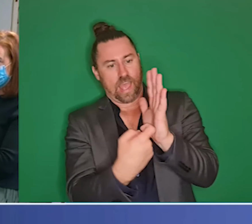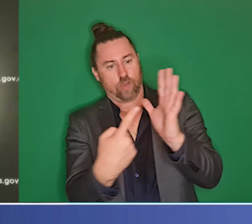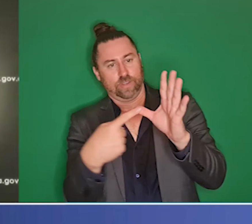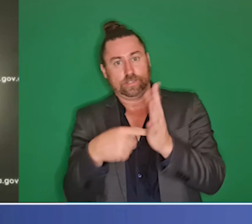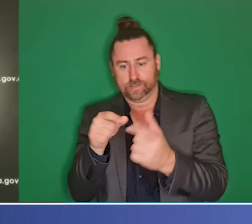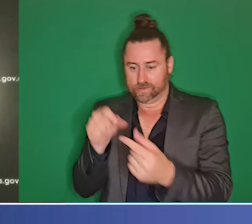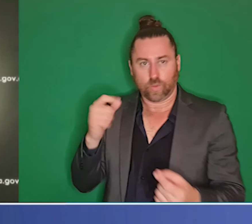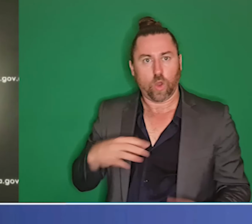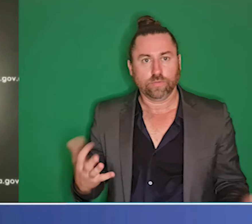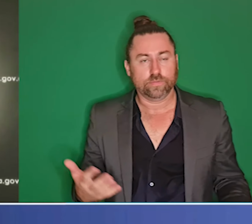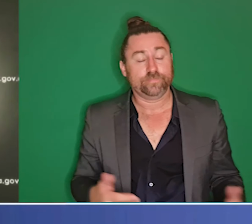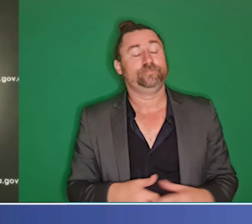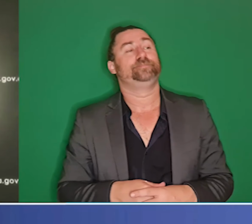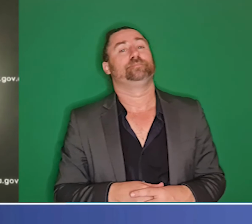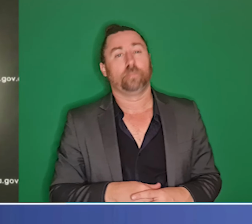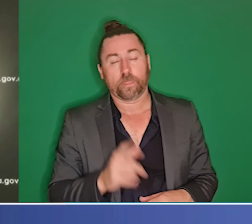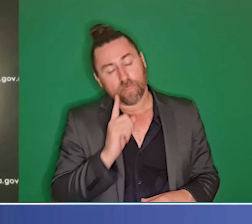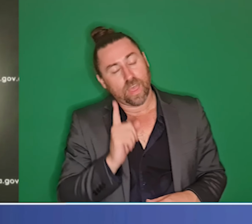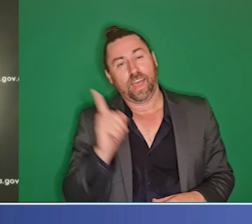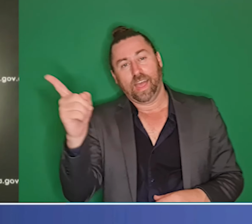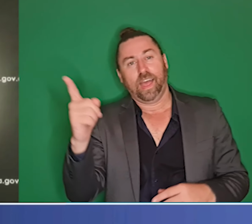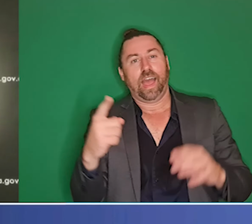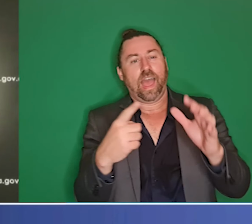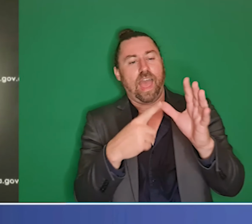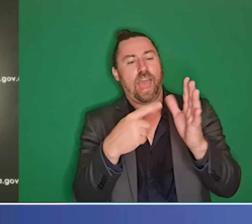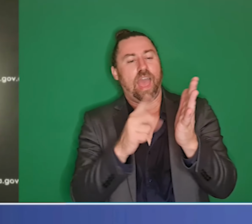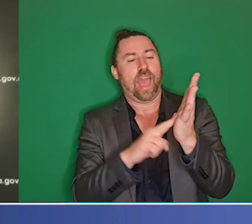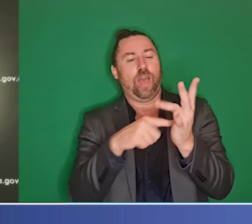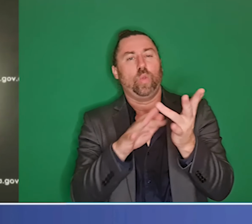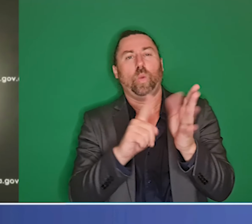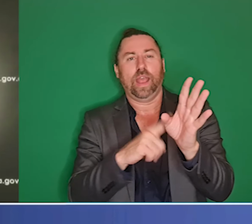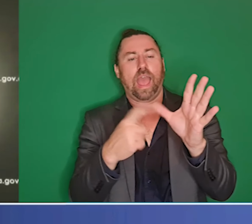I understand that is the Anthony Albanese policy. I'd be interested to know, David,